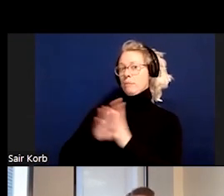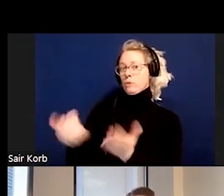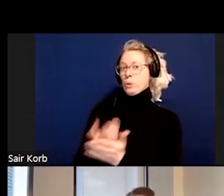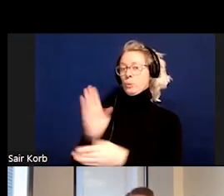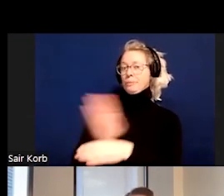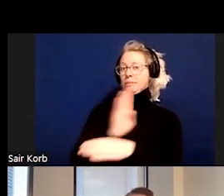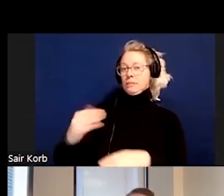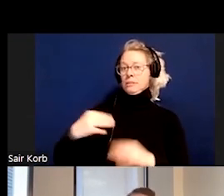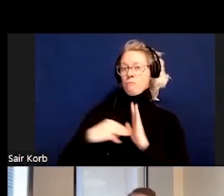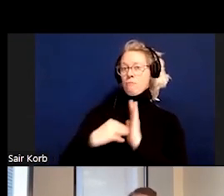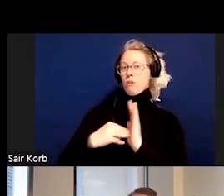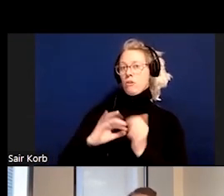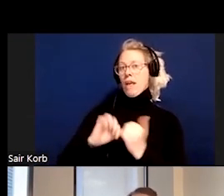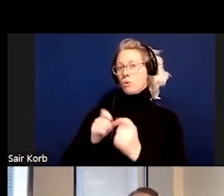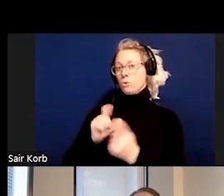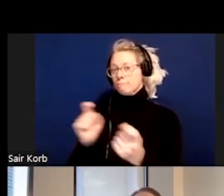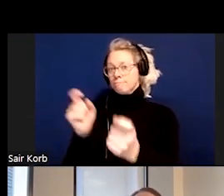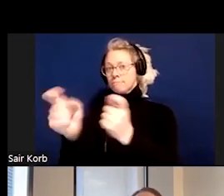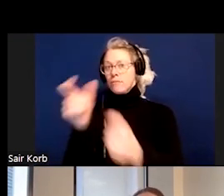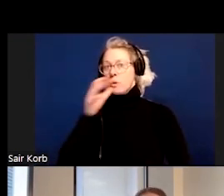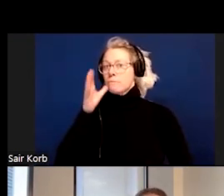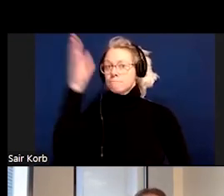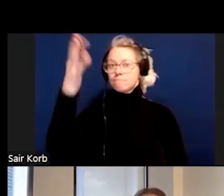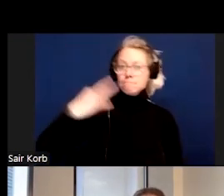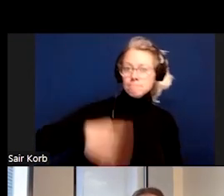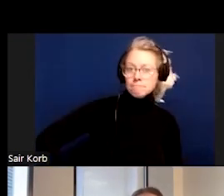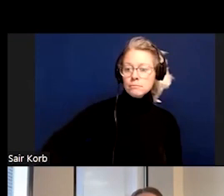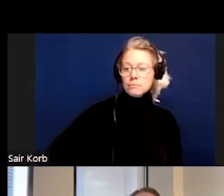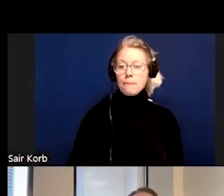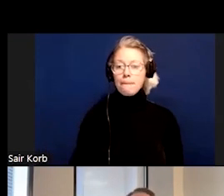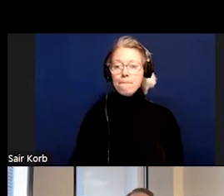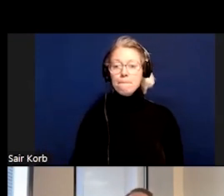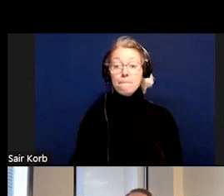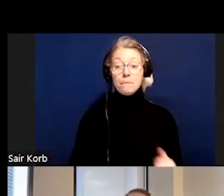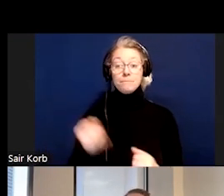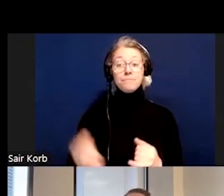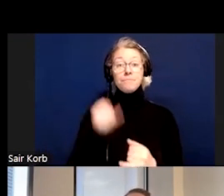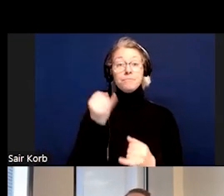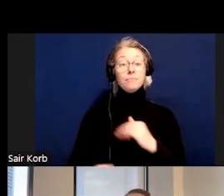may shift into the future. After this final intake, the program will close briefly for